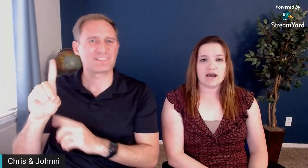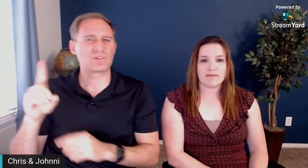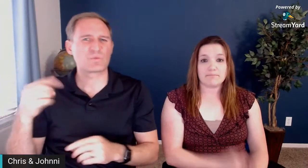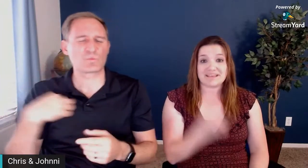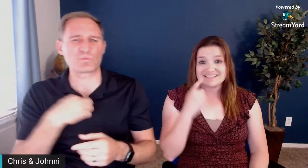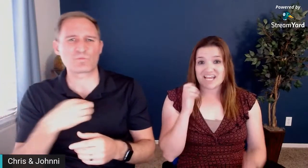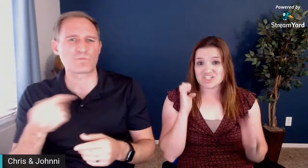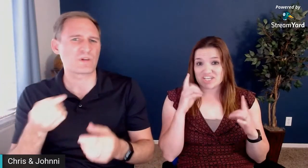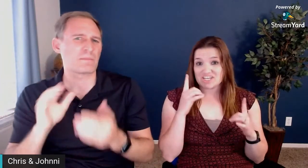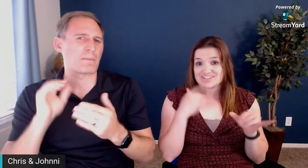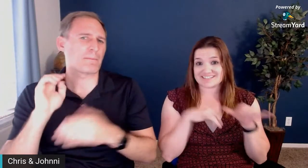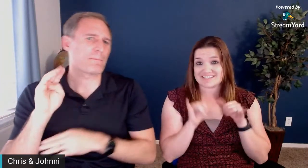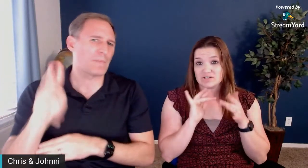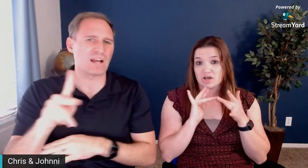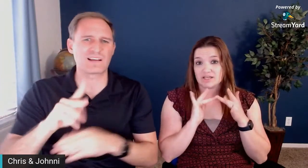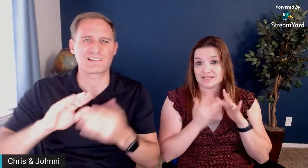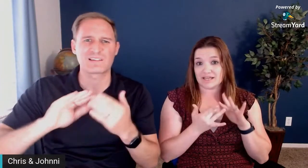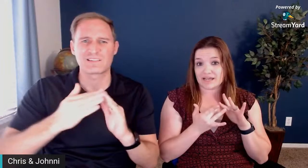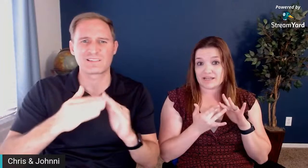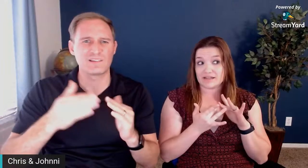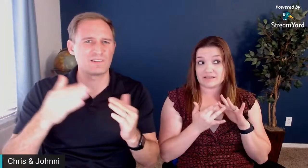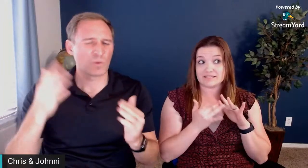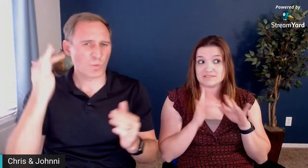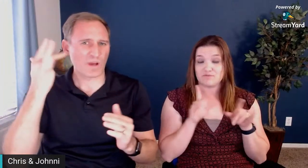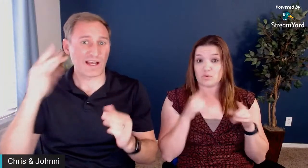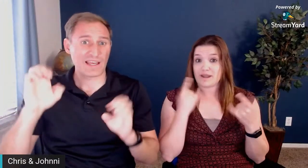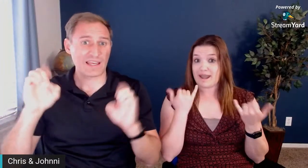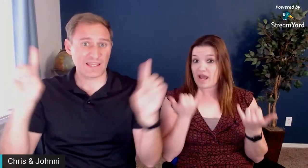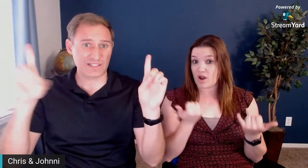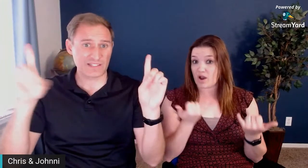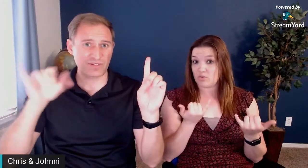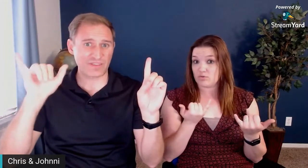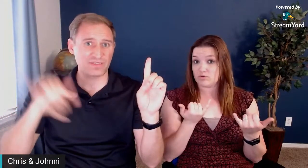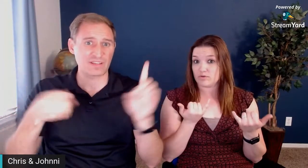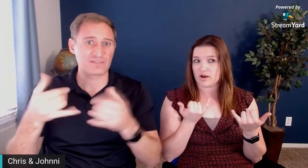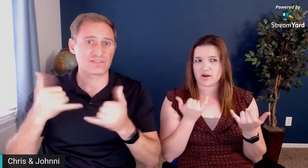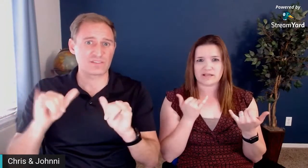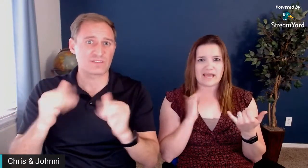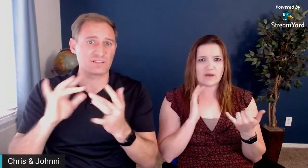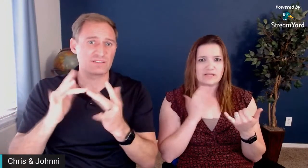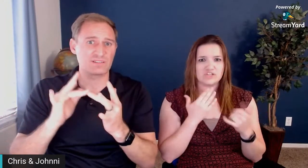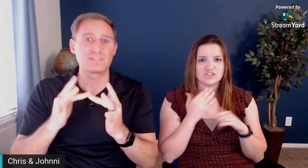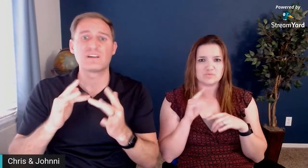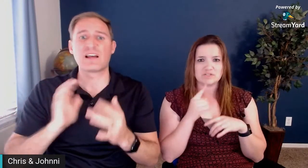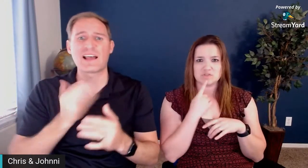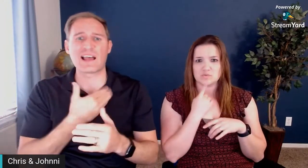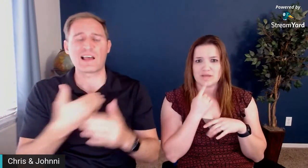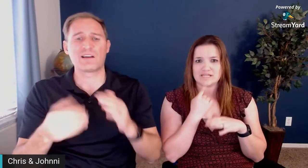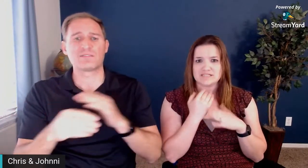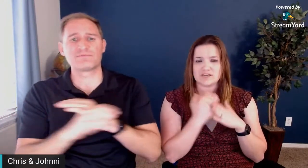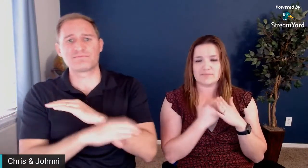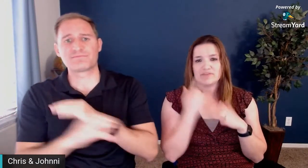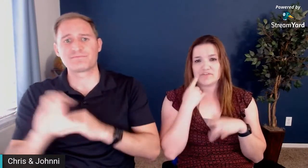um because education is still online at least for now our county just went to the red tier if you're